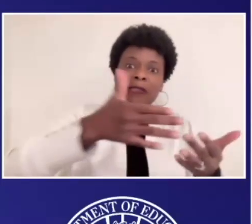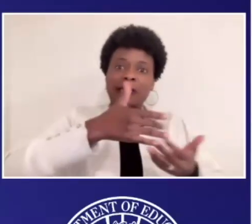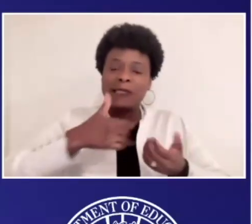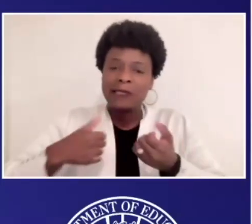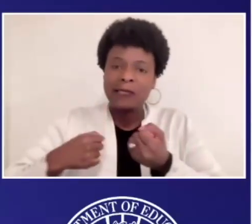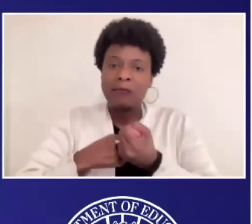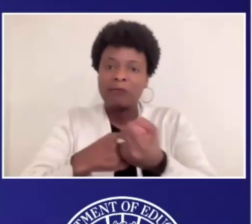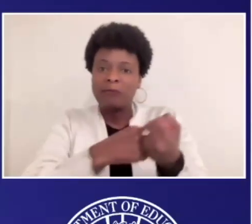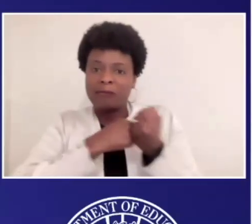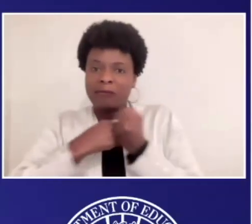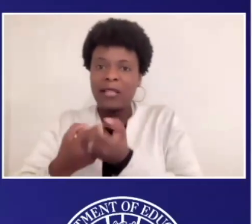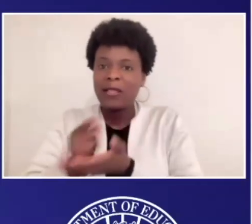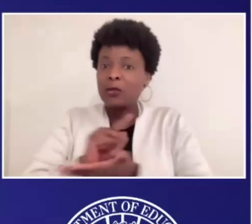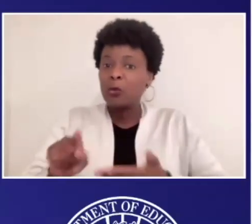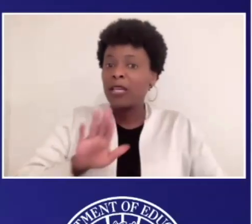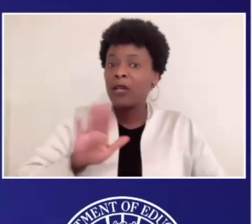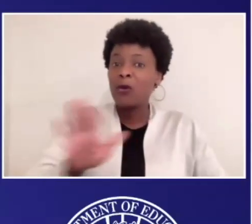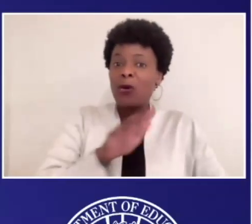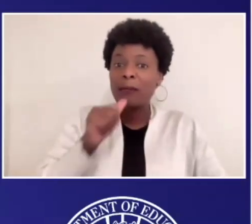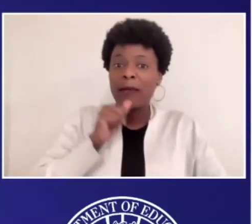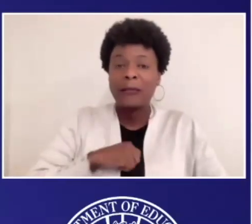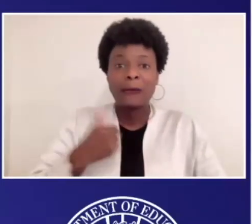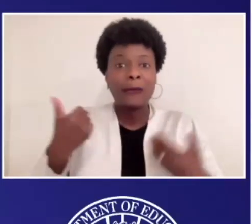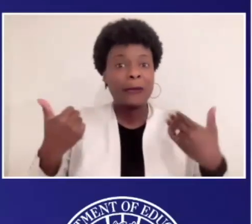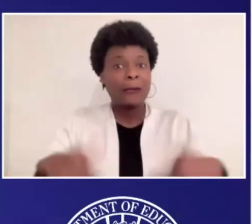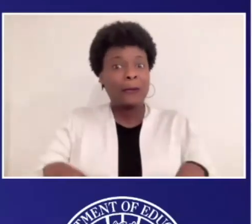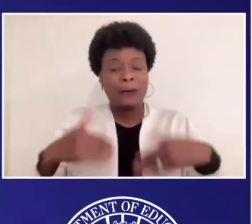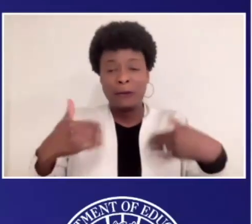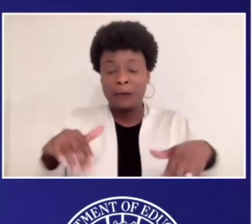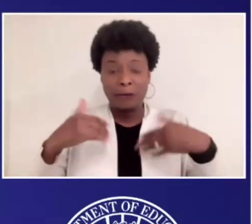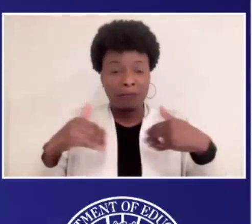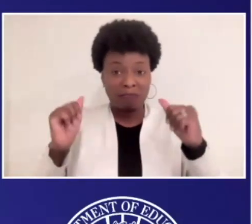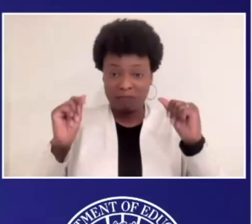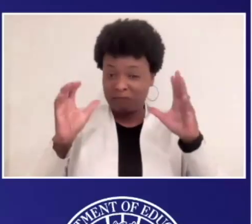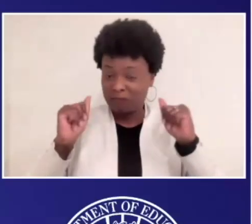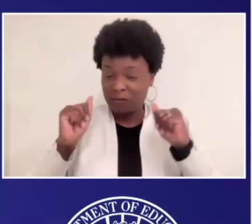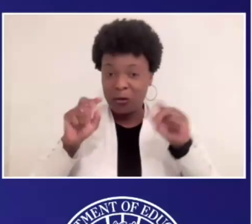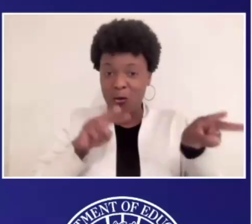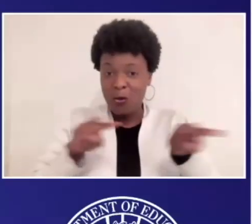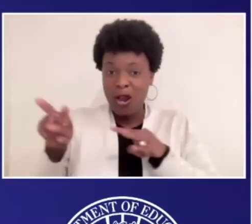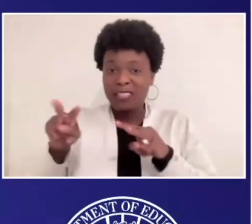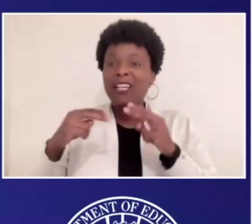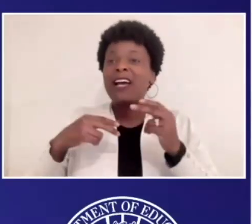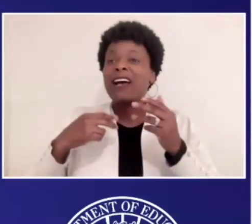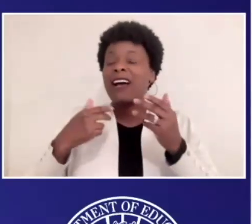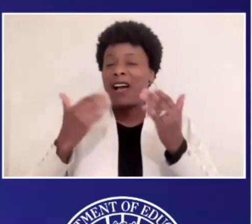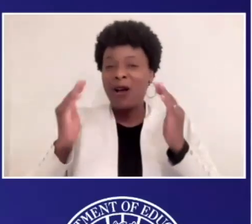this whole week, and your patience has been incredible to watch. And I hope one day I can be that patient because no, I'm not.